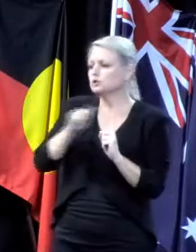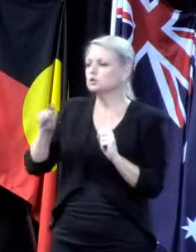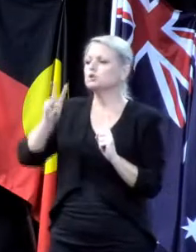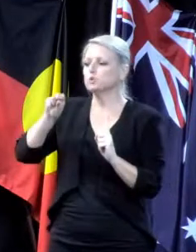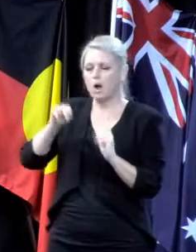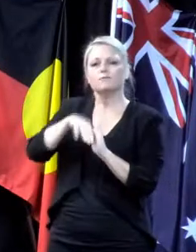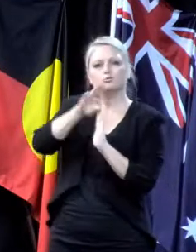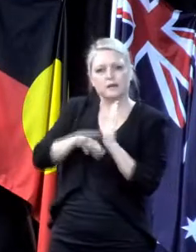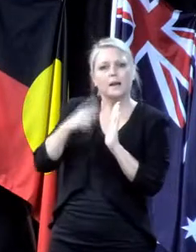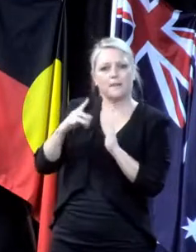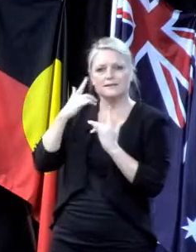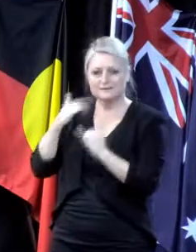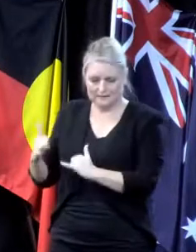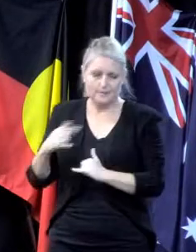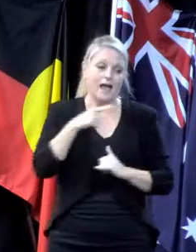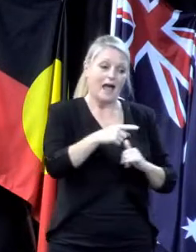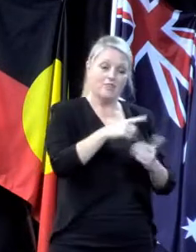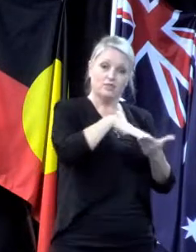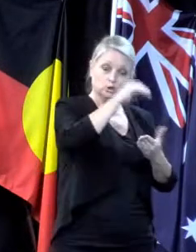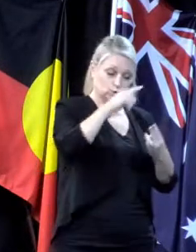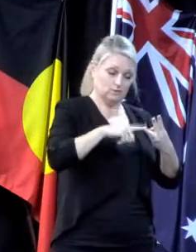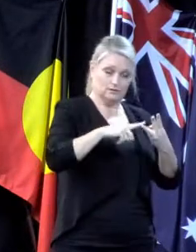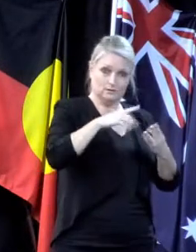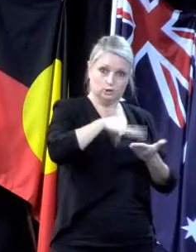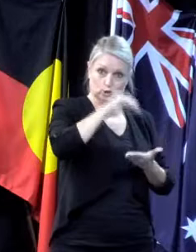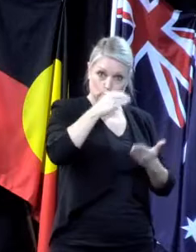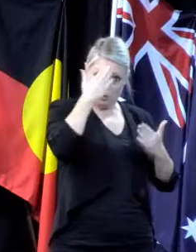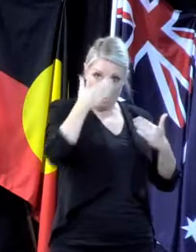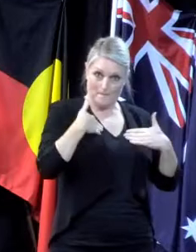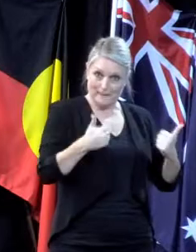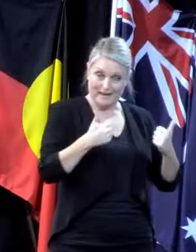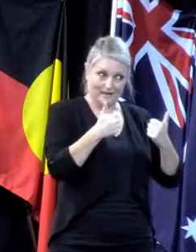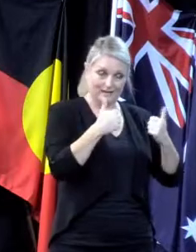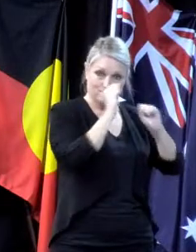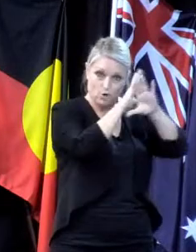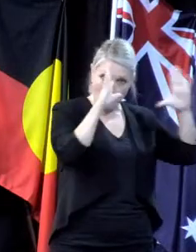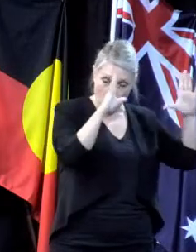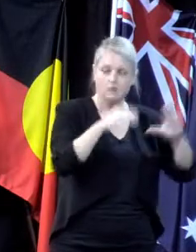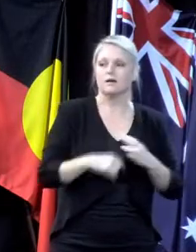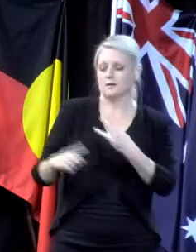OK, and the student wellbeing framework? The student wellbeing framework is, once again, another policy